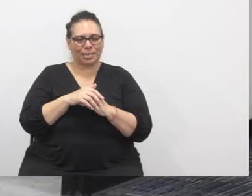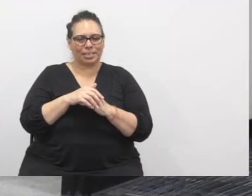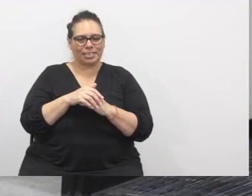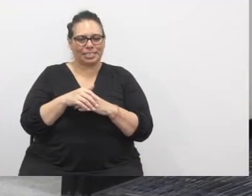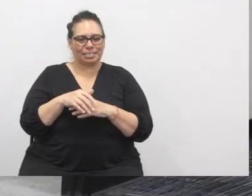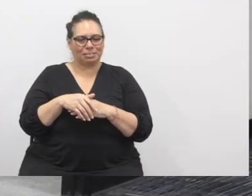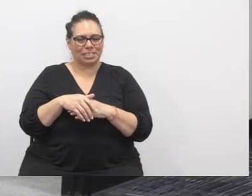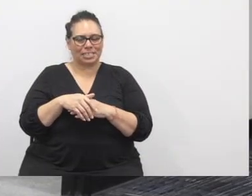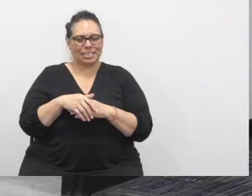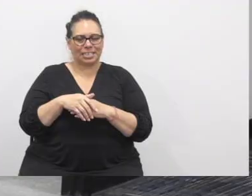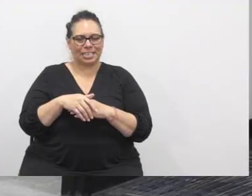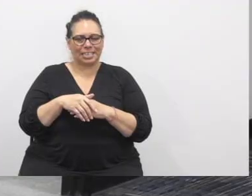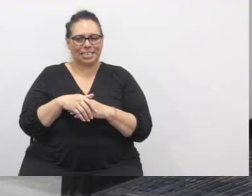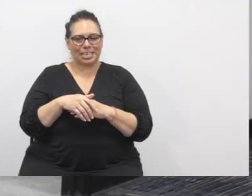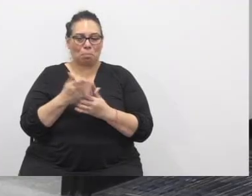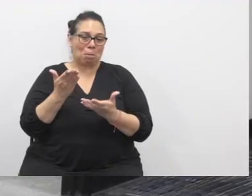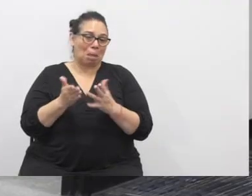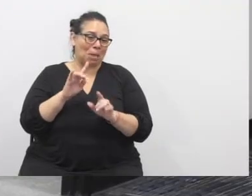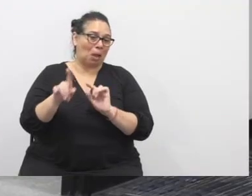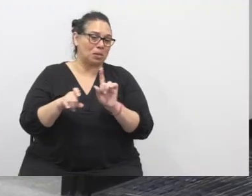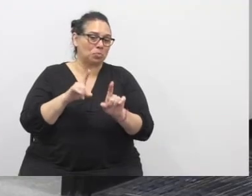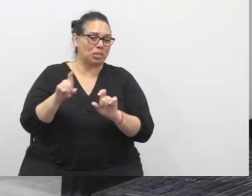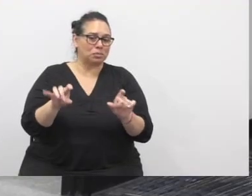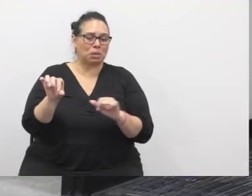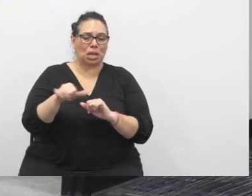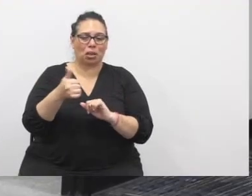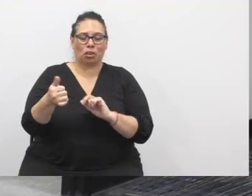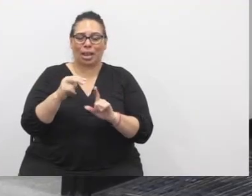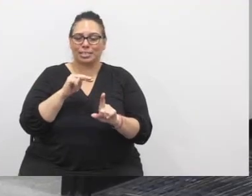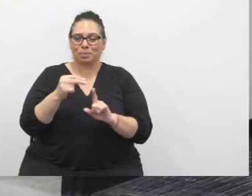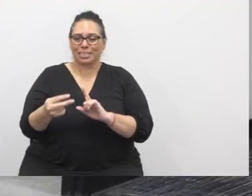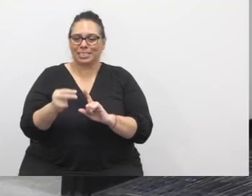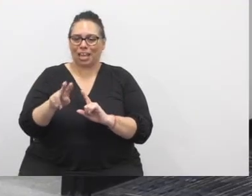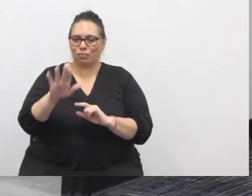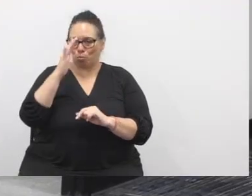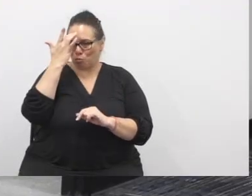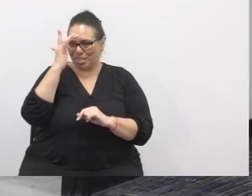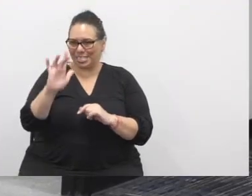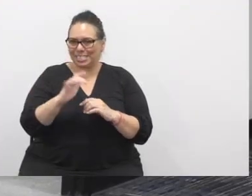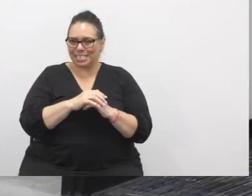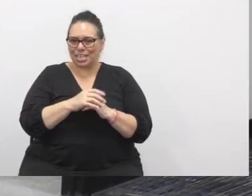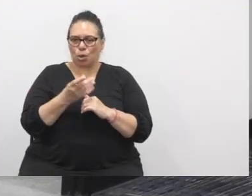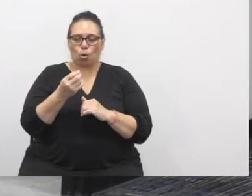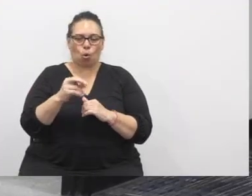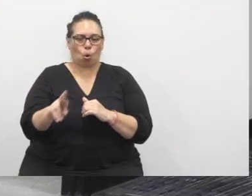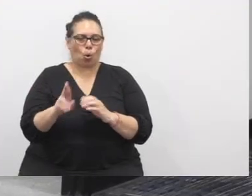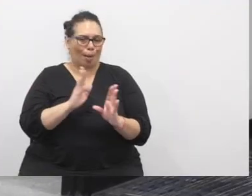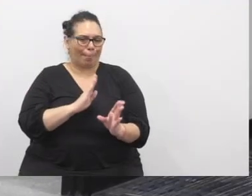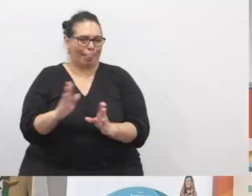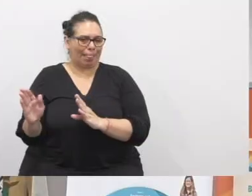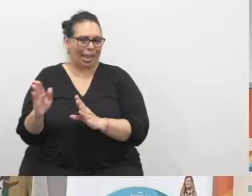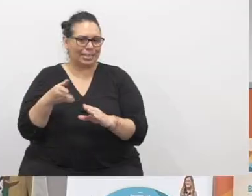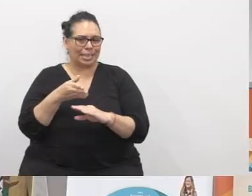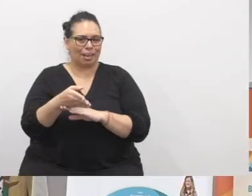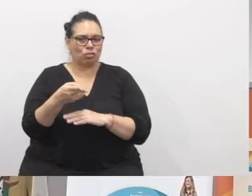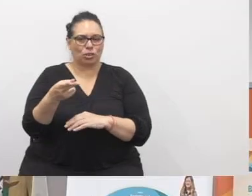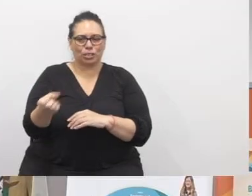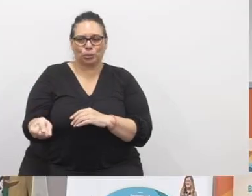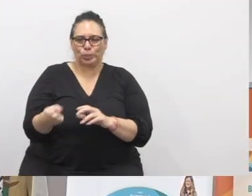So you may get asked questions about other aspects of your brilliance or your plans after high school, so be ready for that.